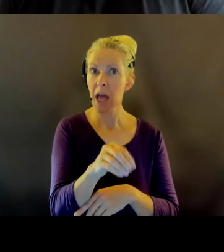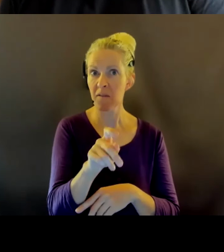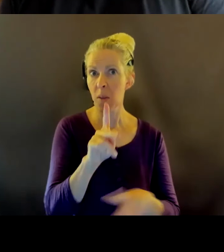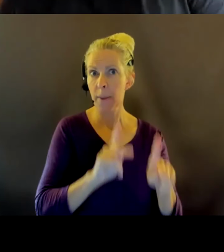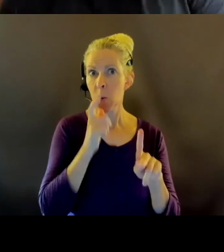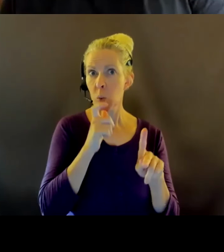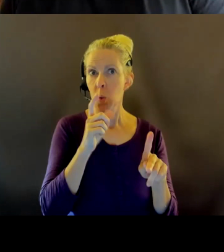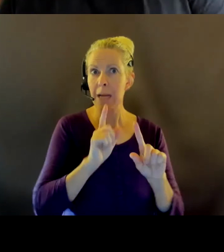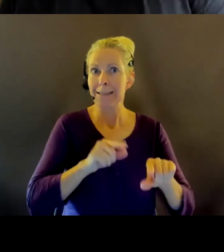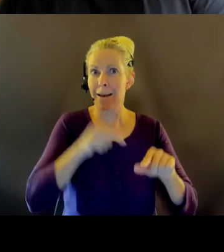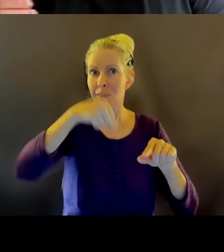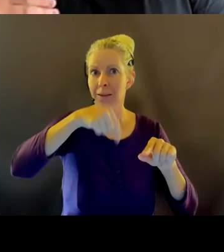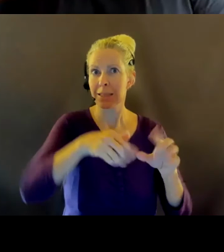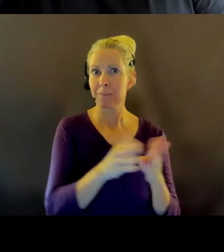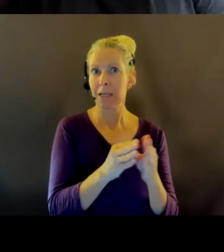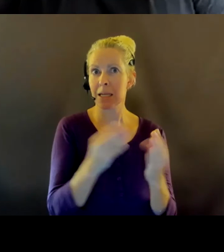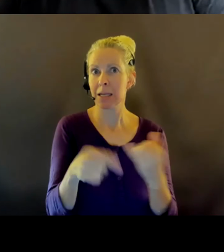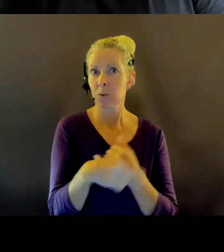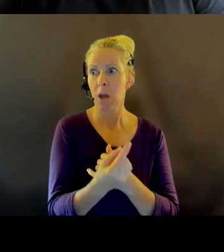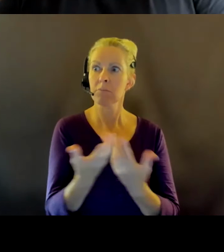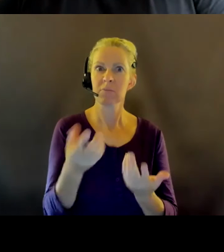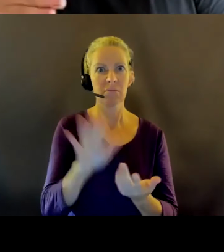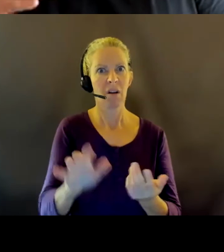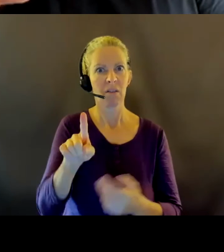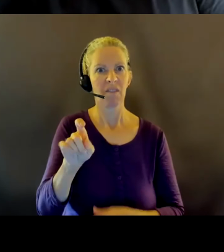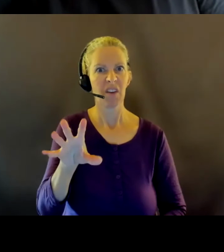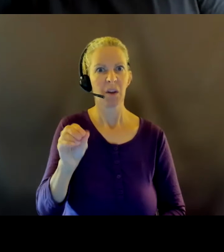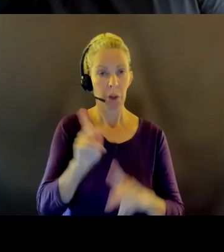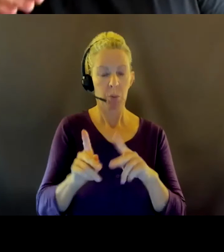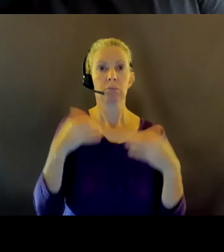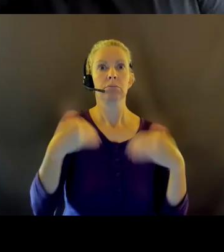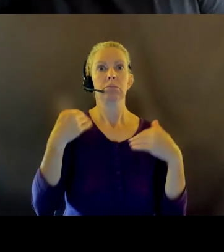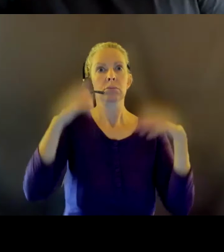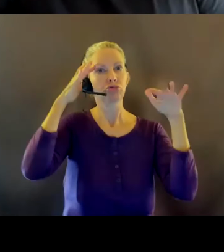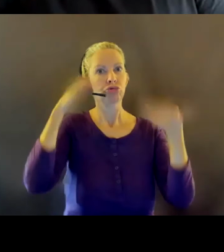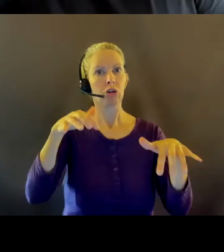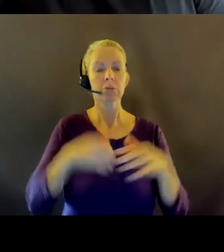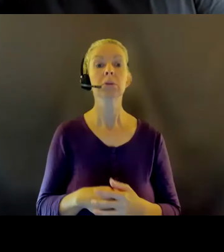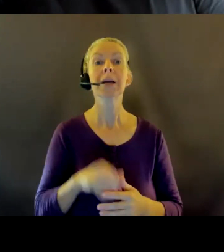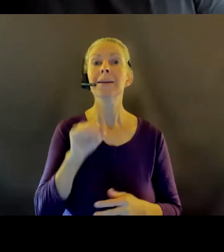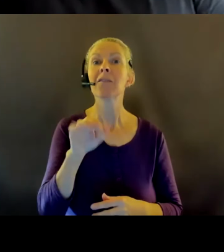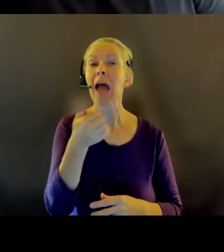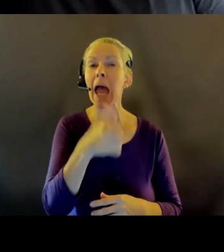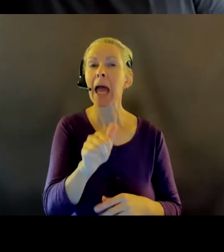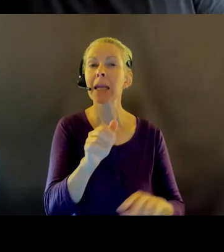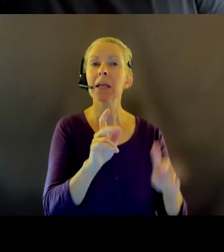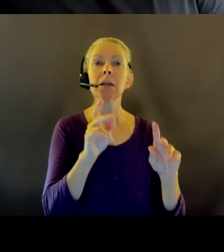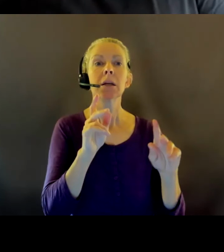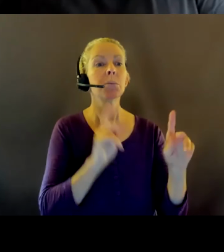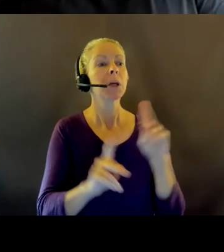That's being conservative. If we agree to the idea that anyone between the ages of 50 and 69 could fully benefit